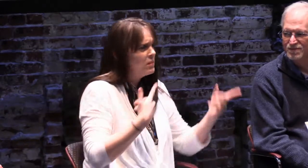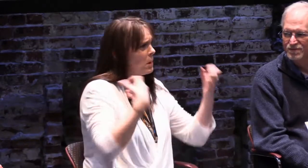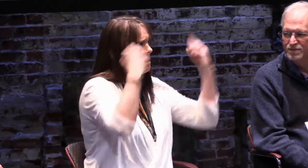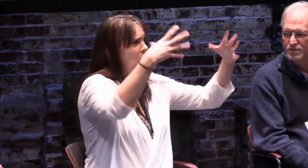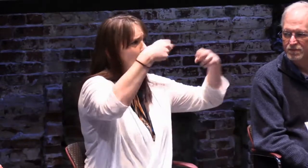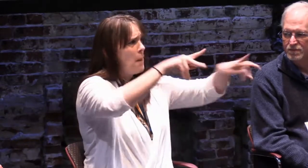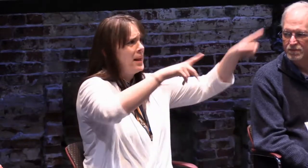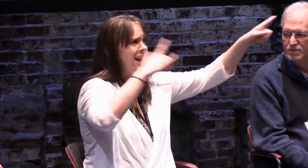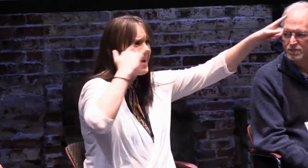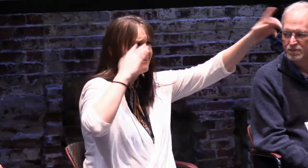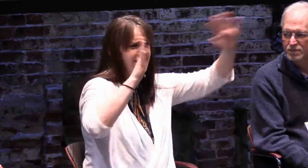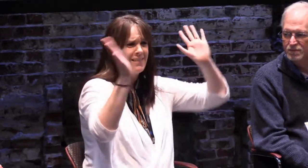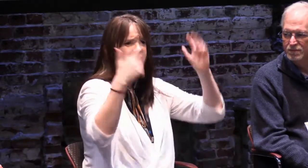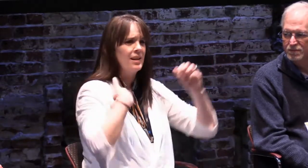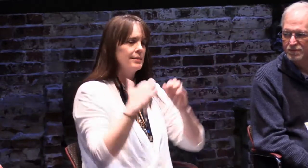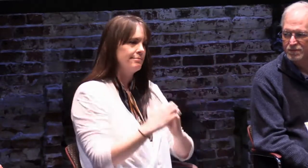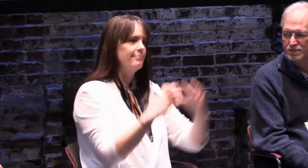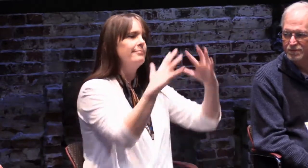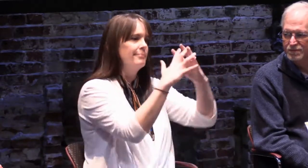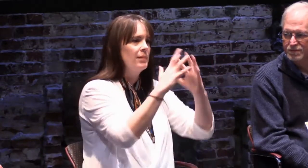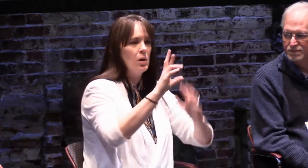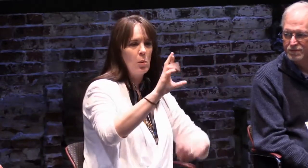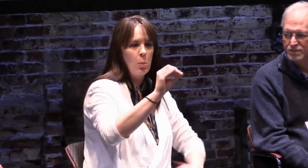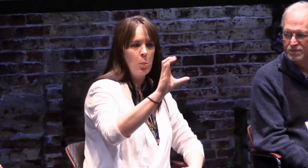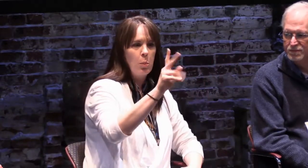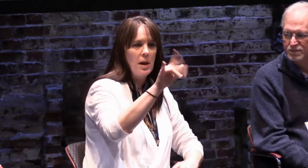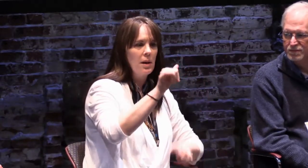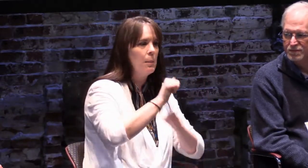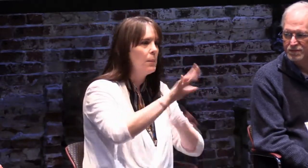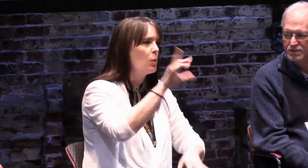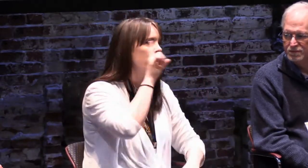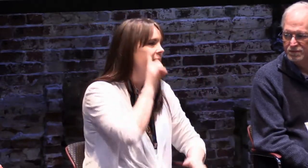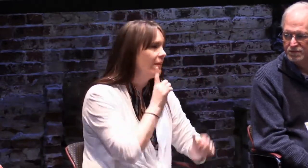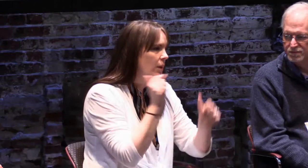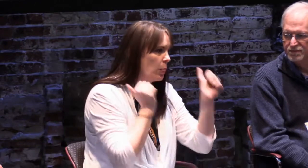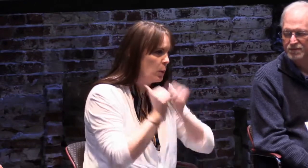I can't consider any other space my real home.